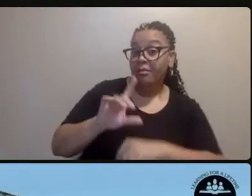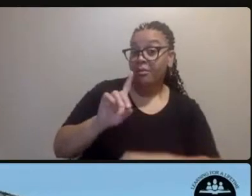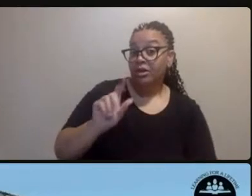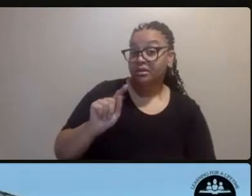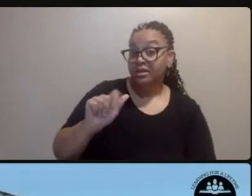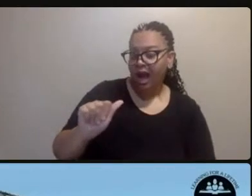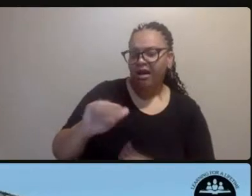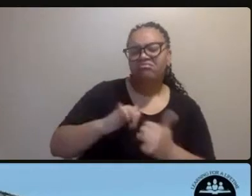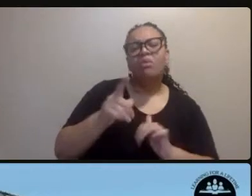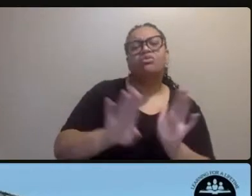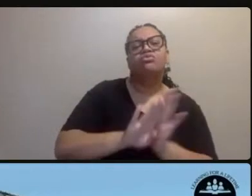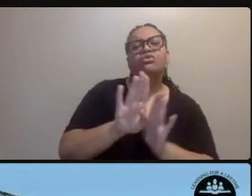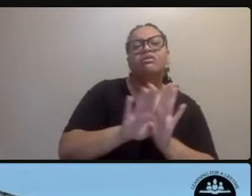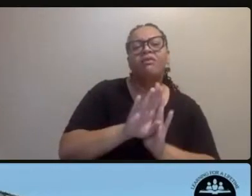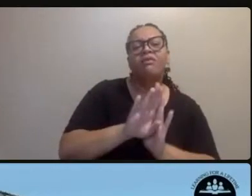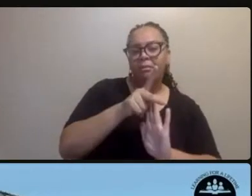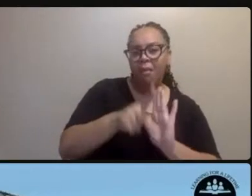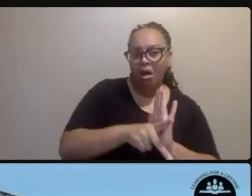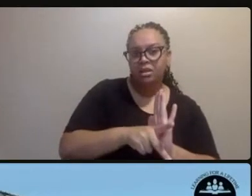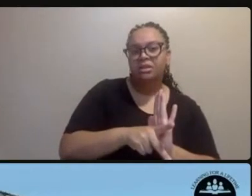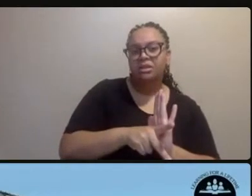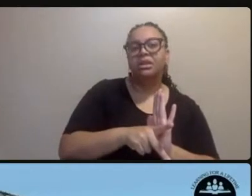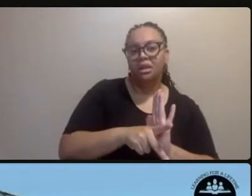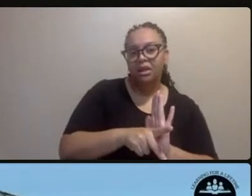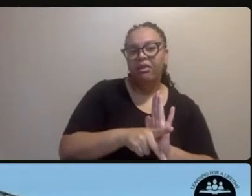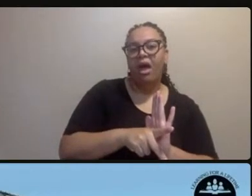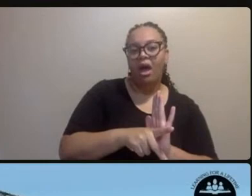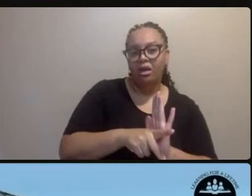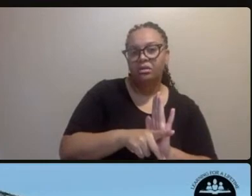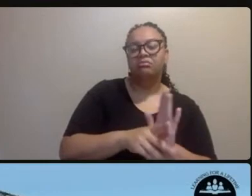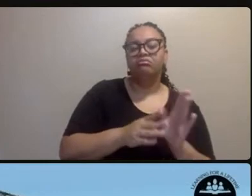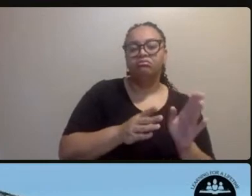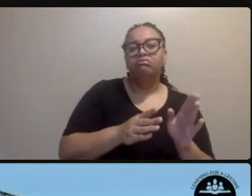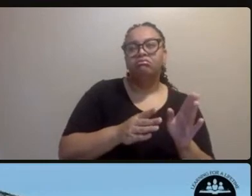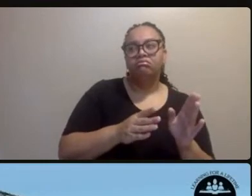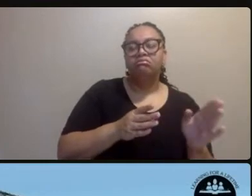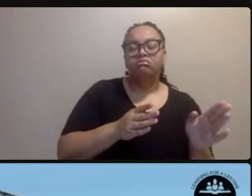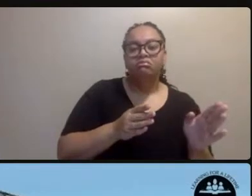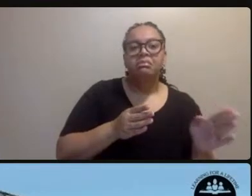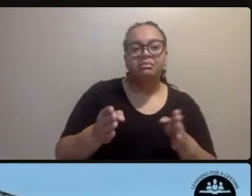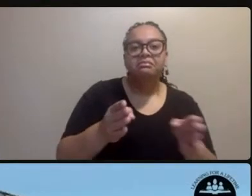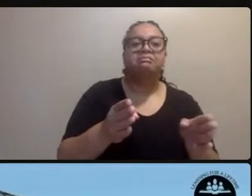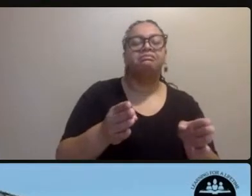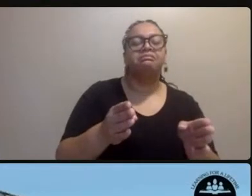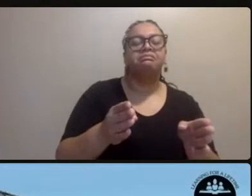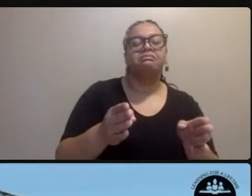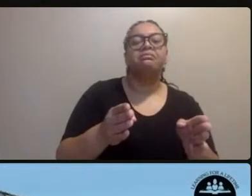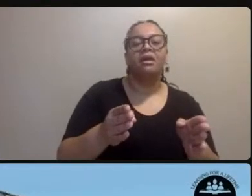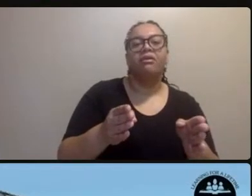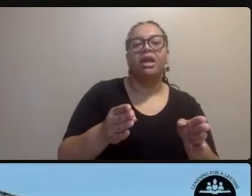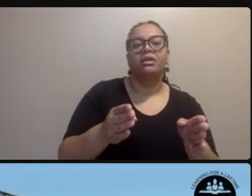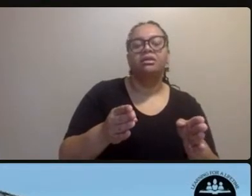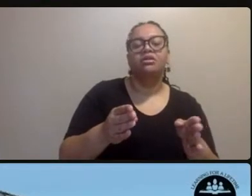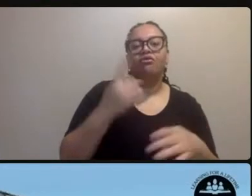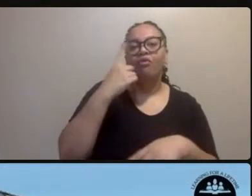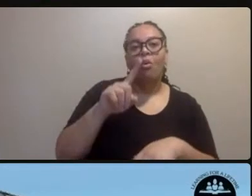THANK USING AVAILABLE DATA.